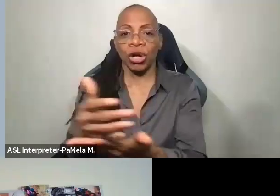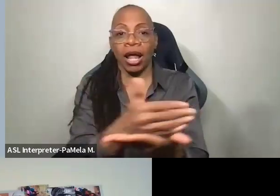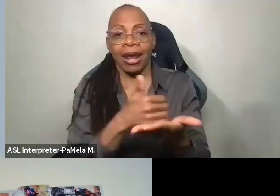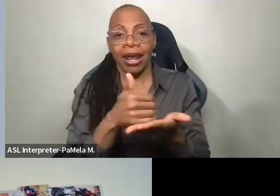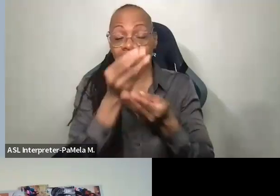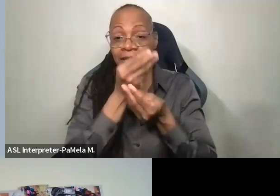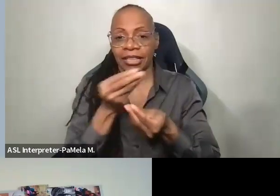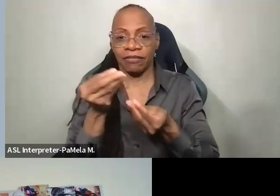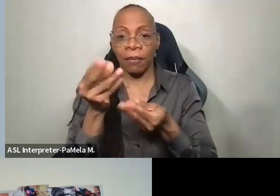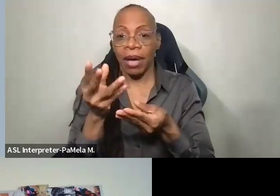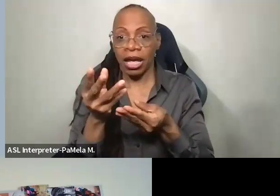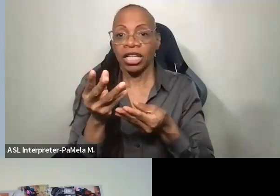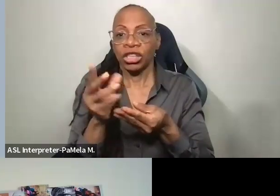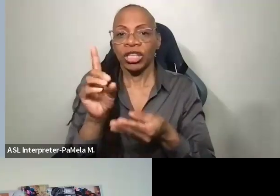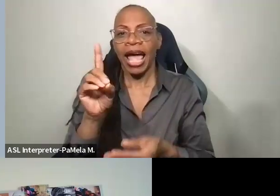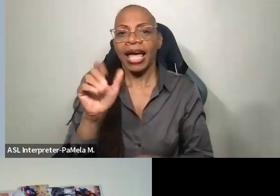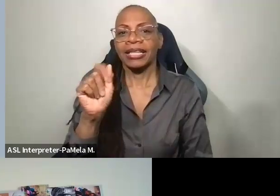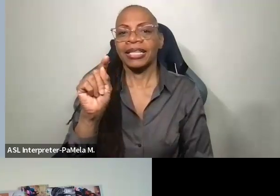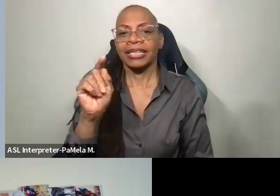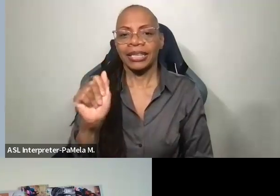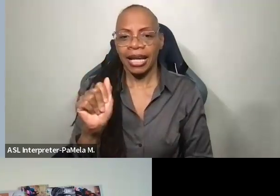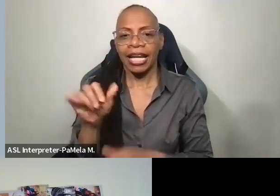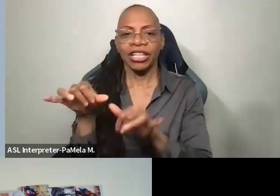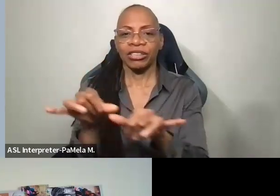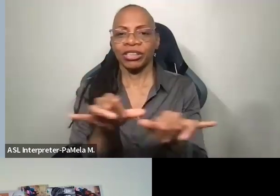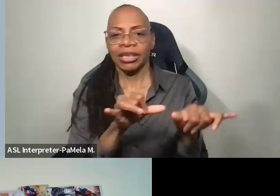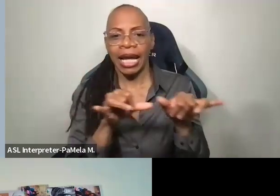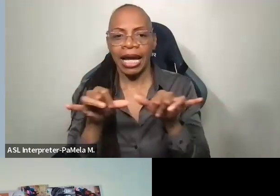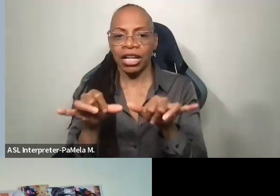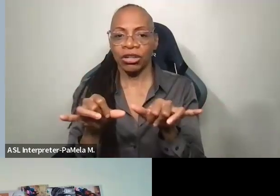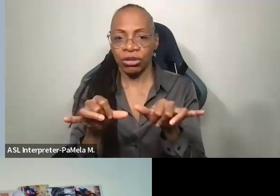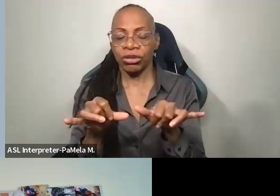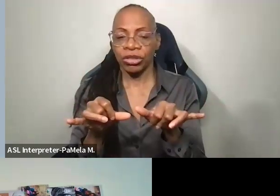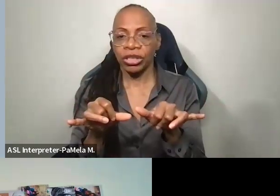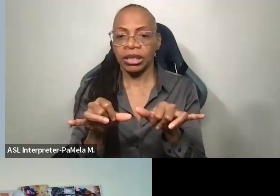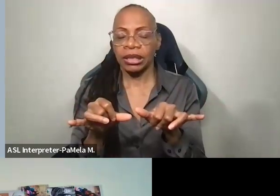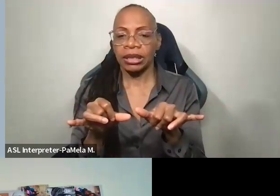and the data standards dictionary and the PATH HMIS manual and the PATH reporting specifications,